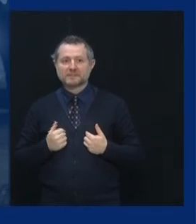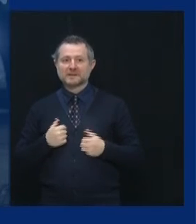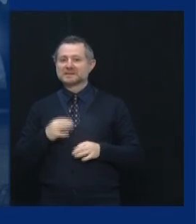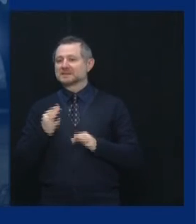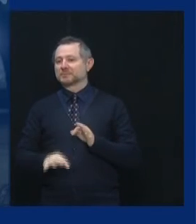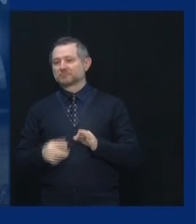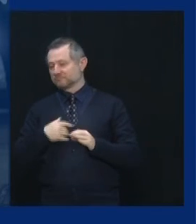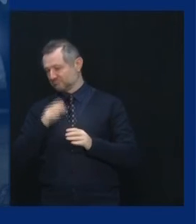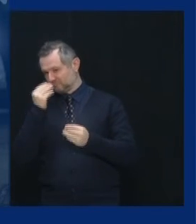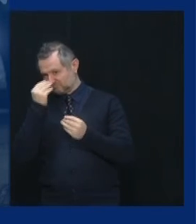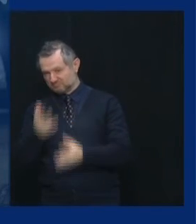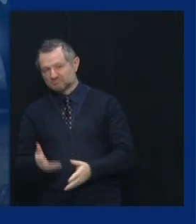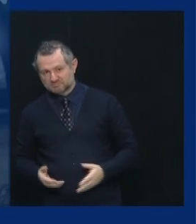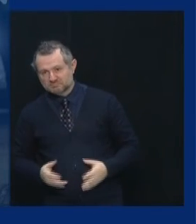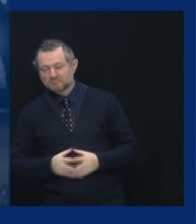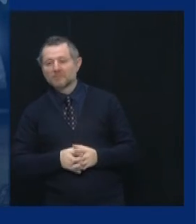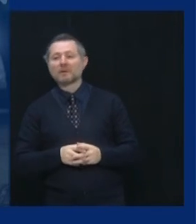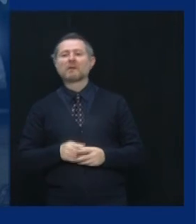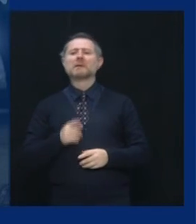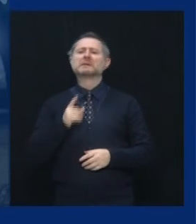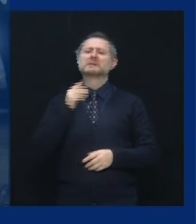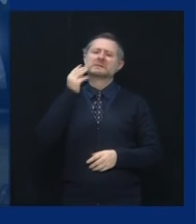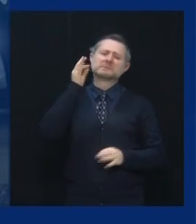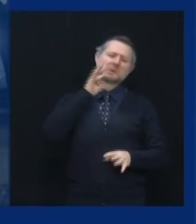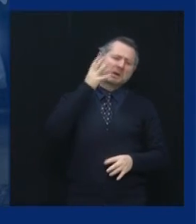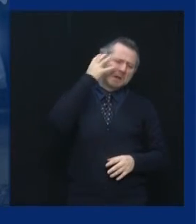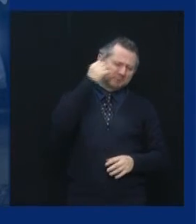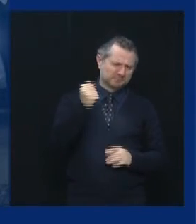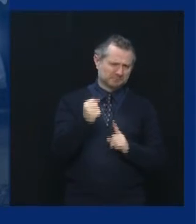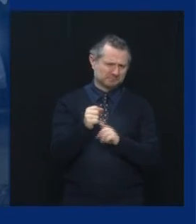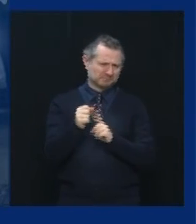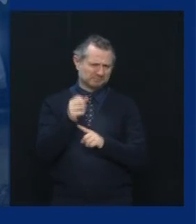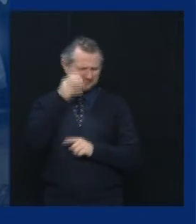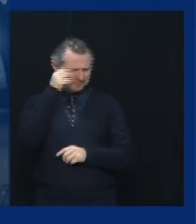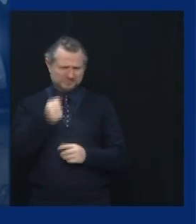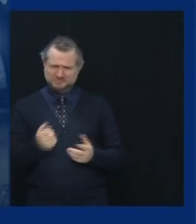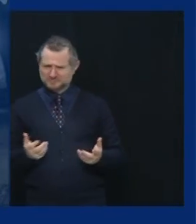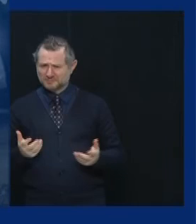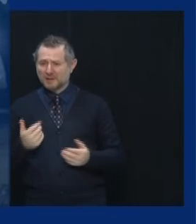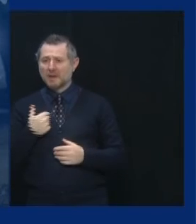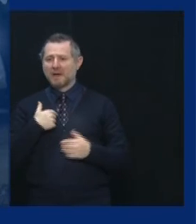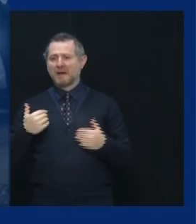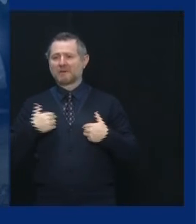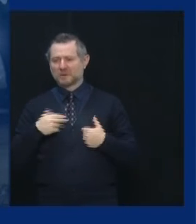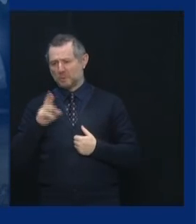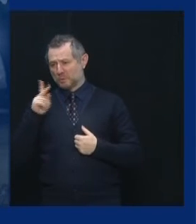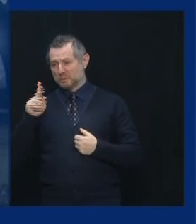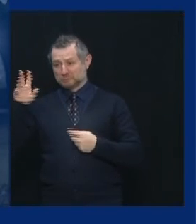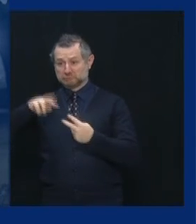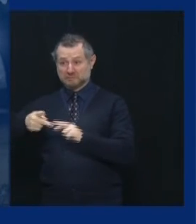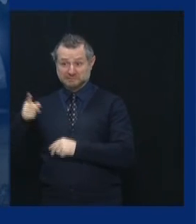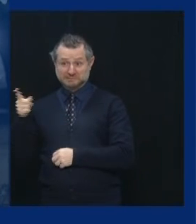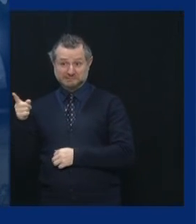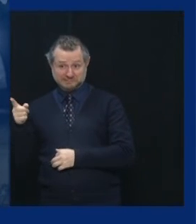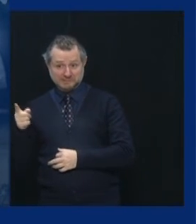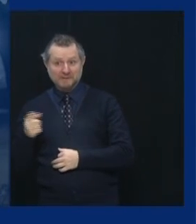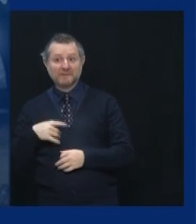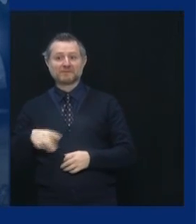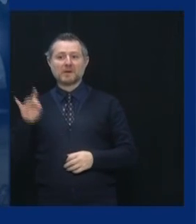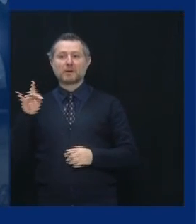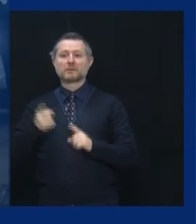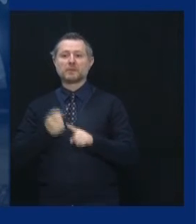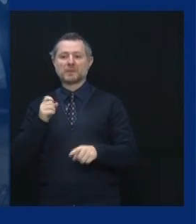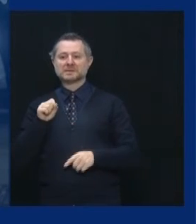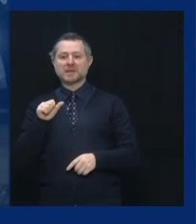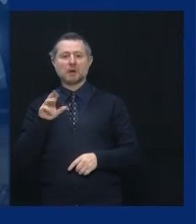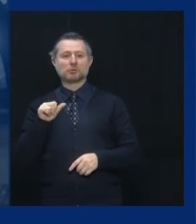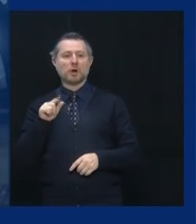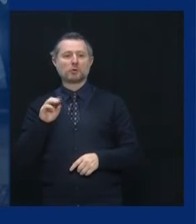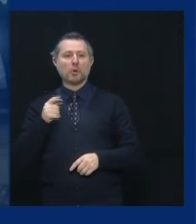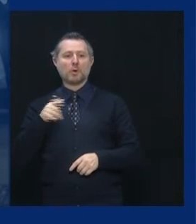WHO WERE NOT TESTED.